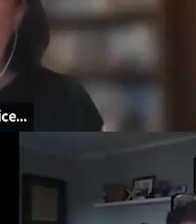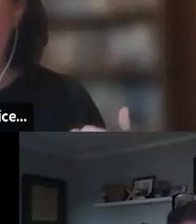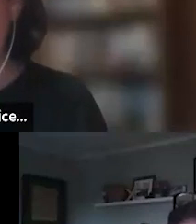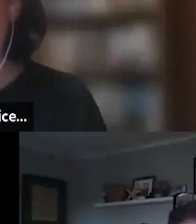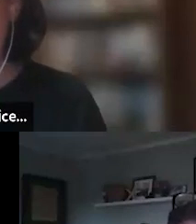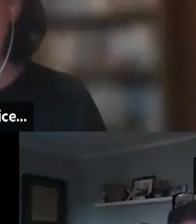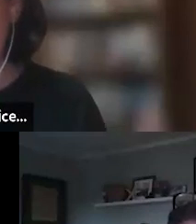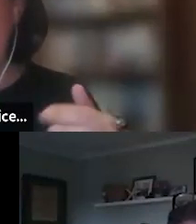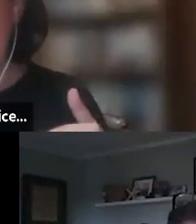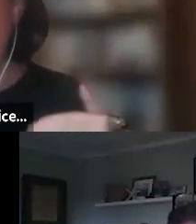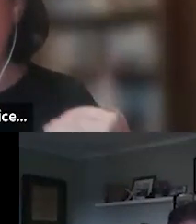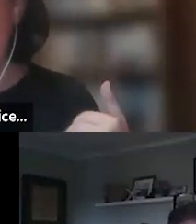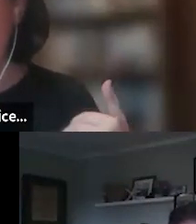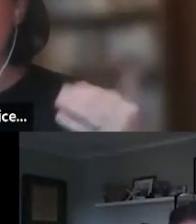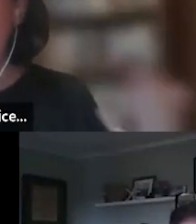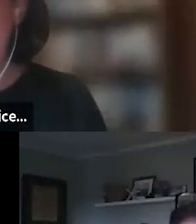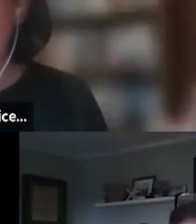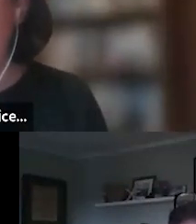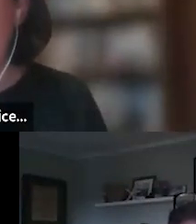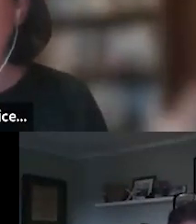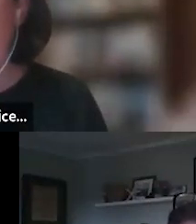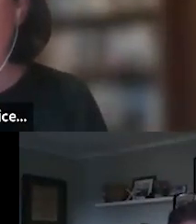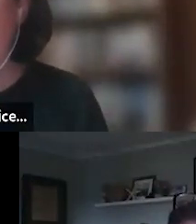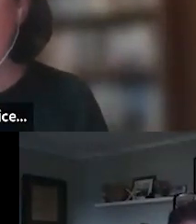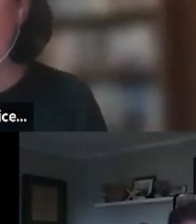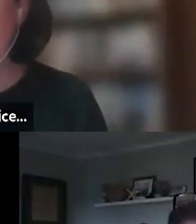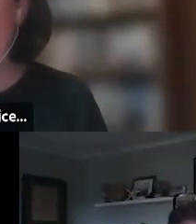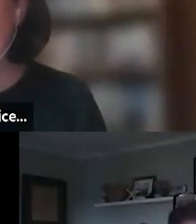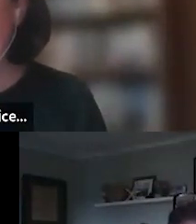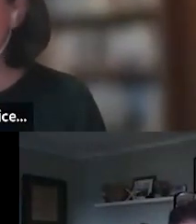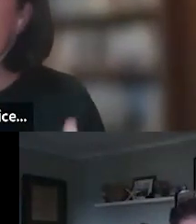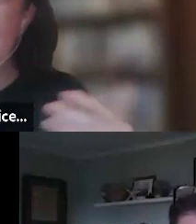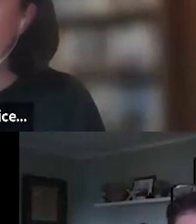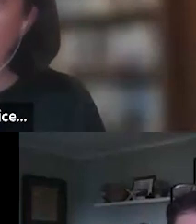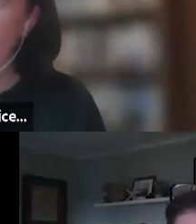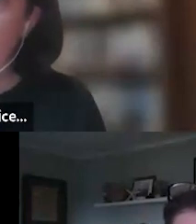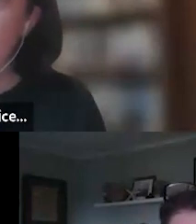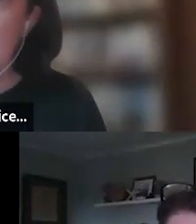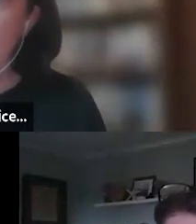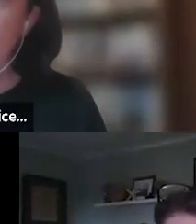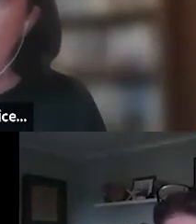I wanna be clear, I can't provide people legal advice about their particular situations, I don't represent people